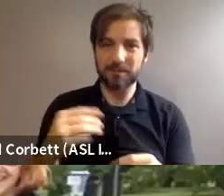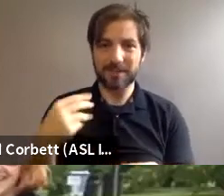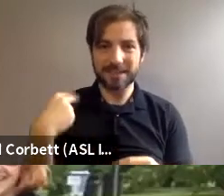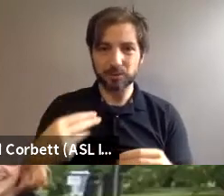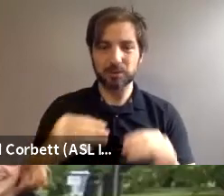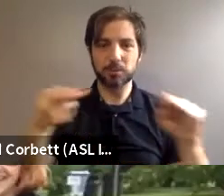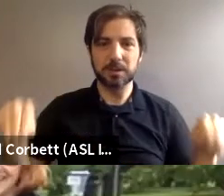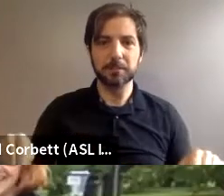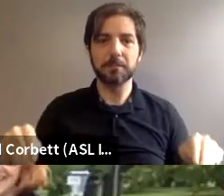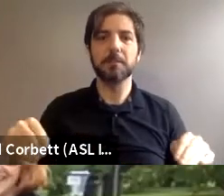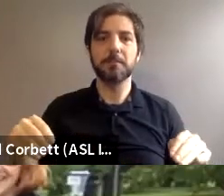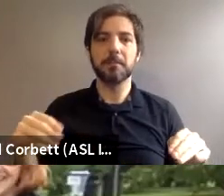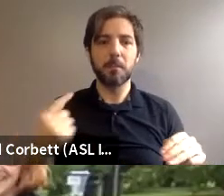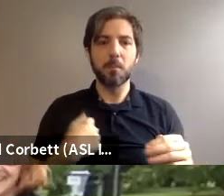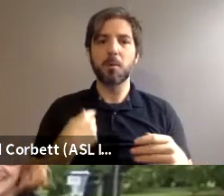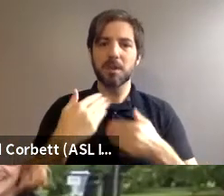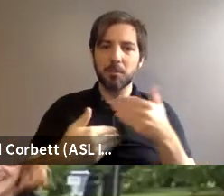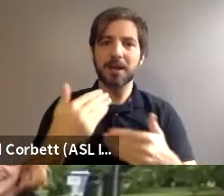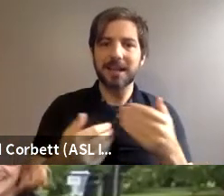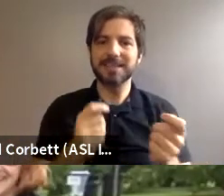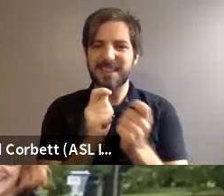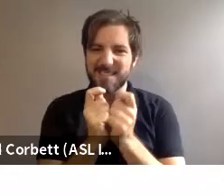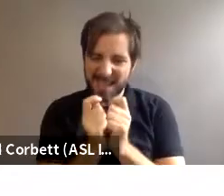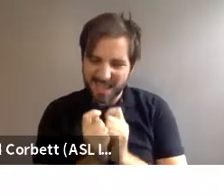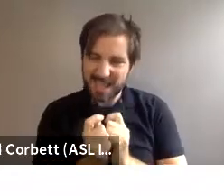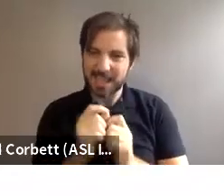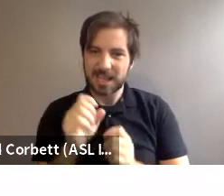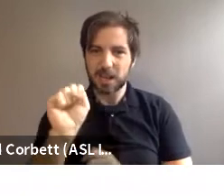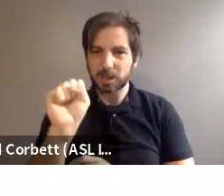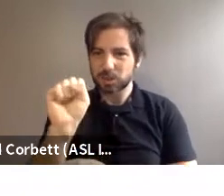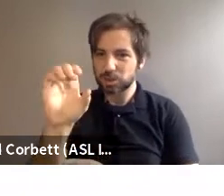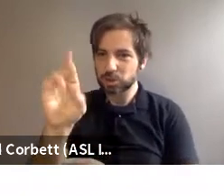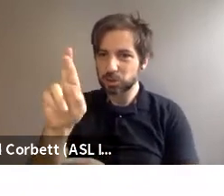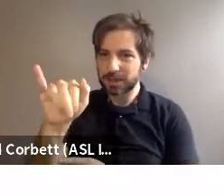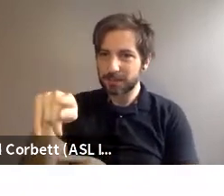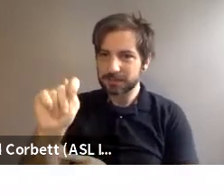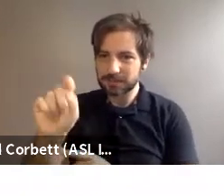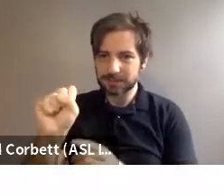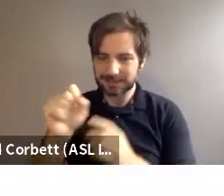the process of editing a collection of scripts developed by the project and we hope to make